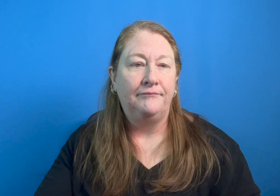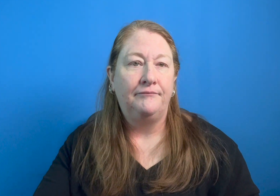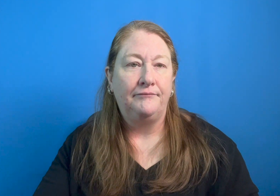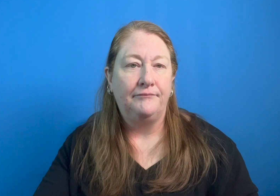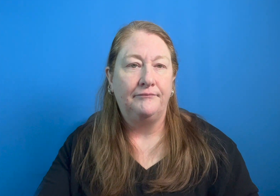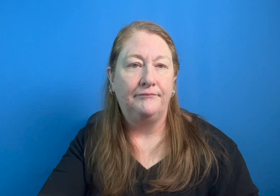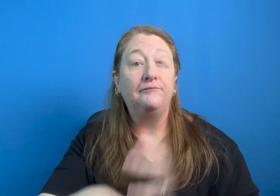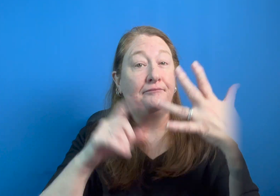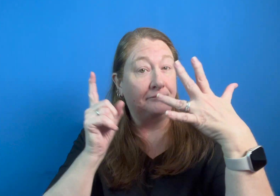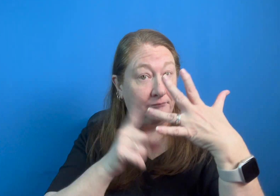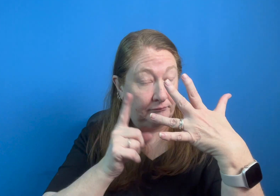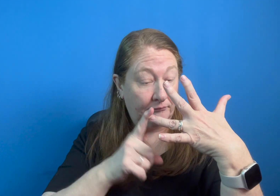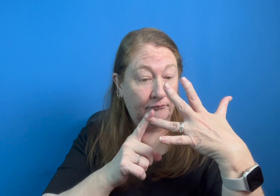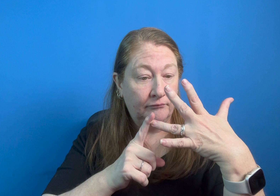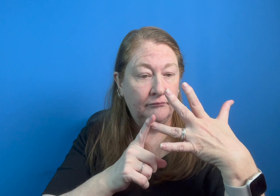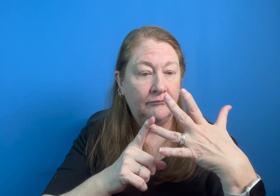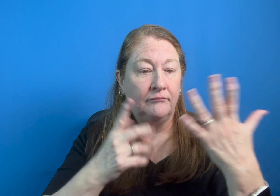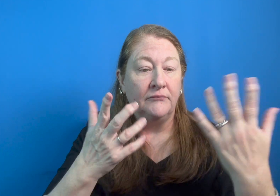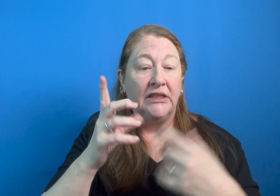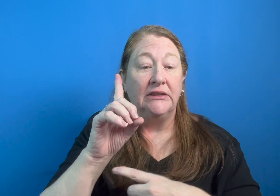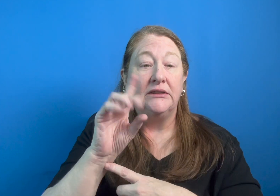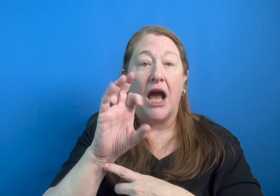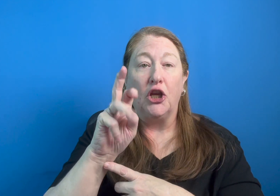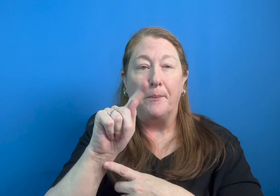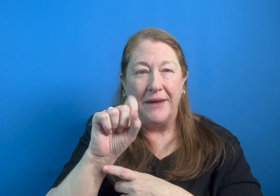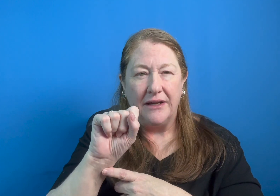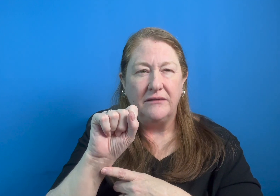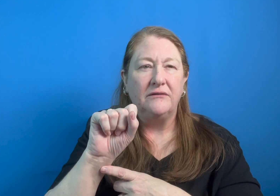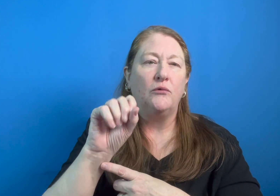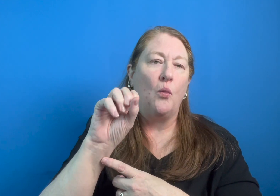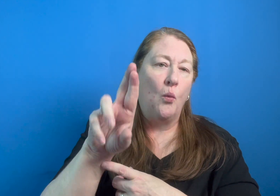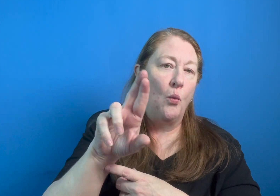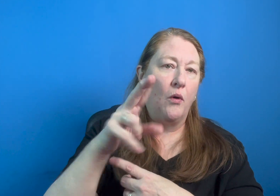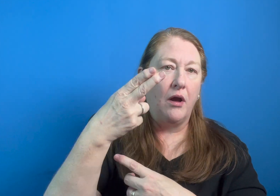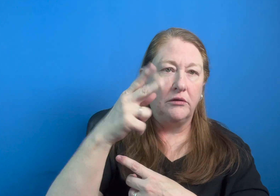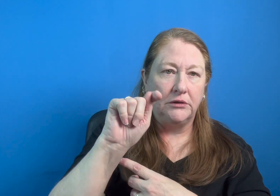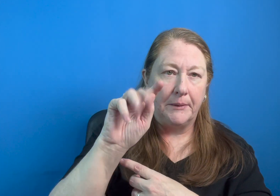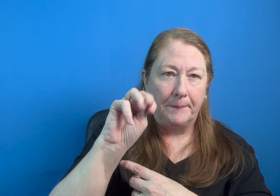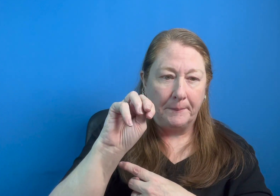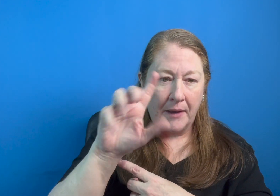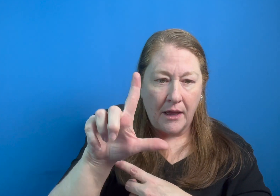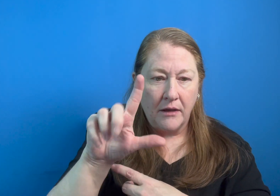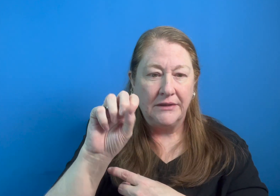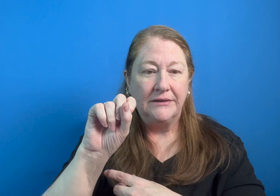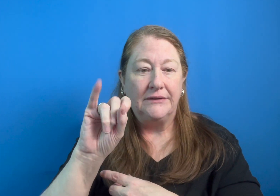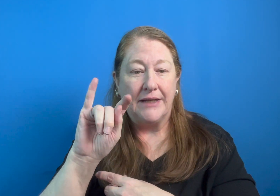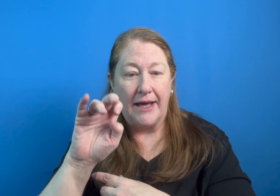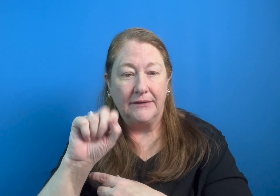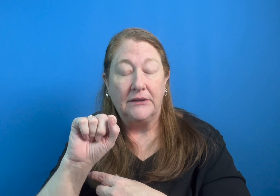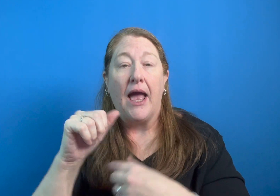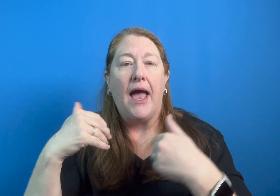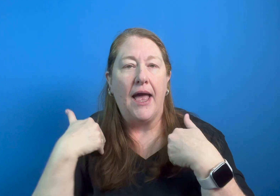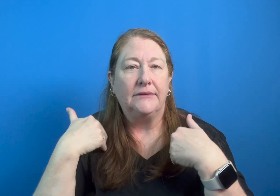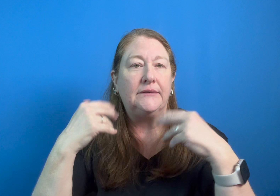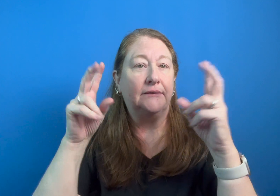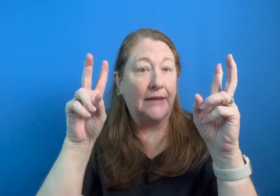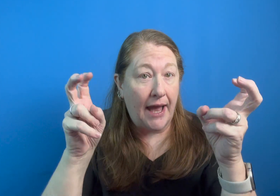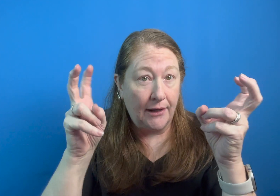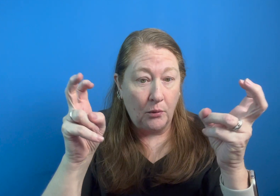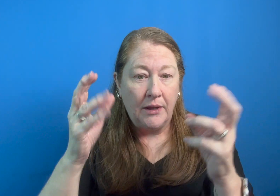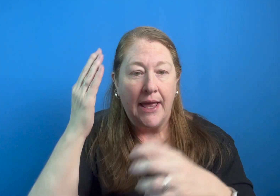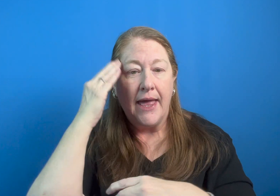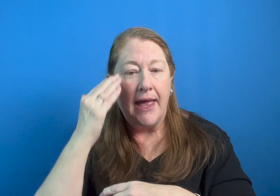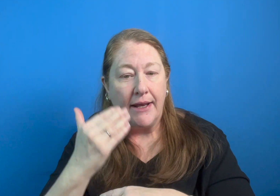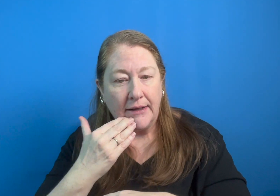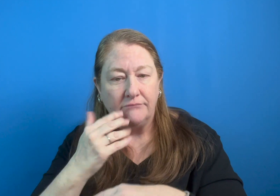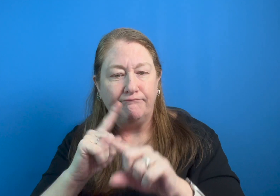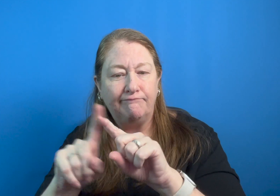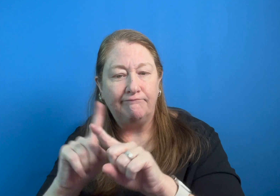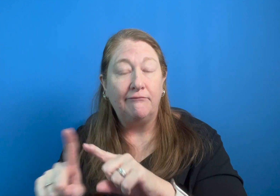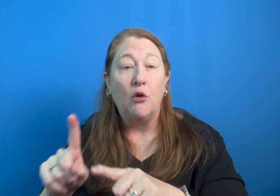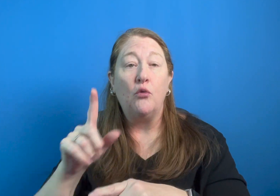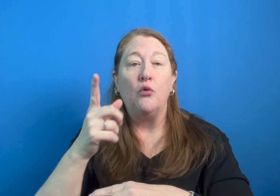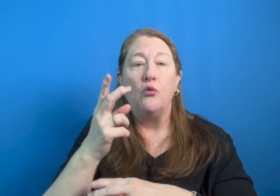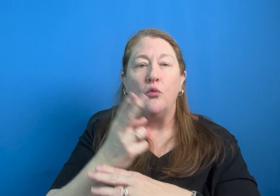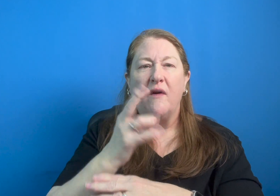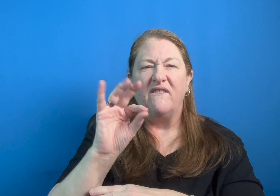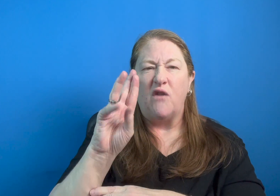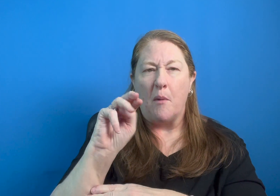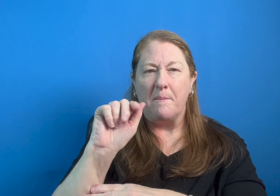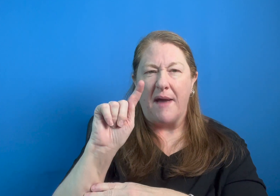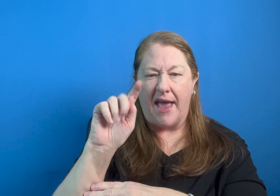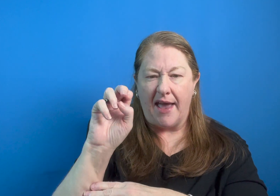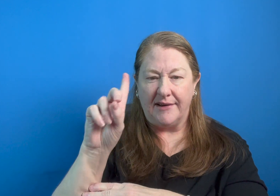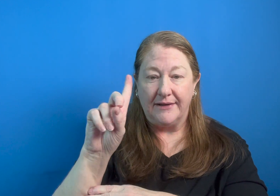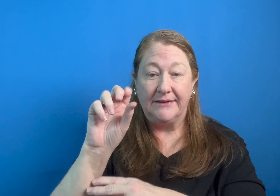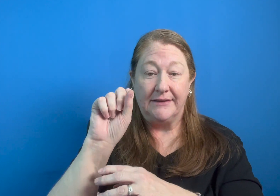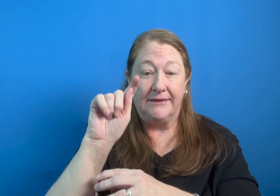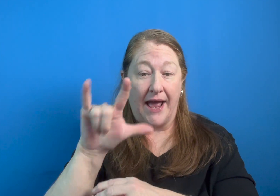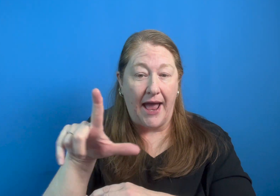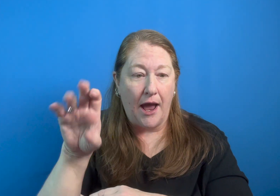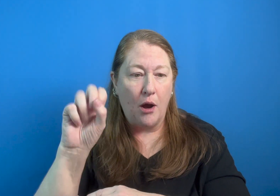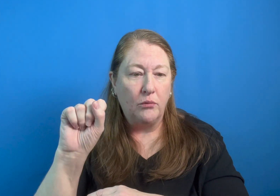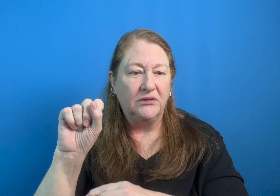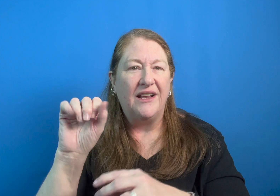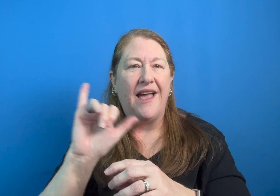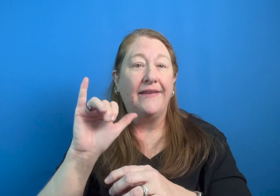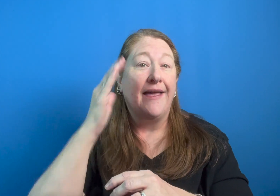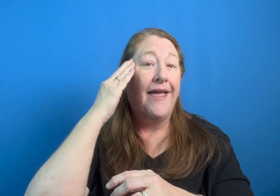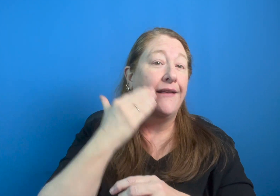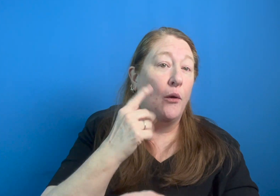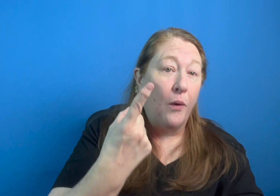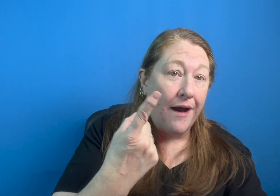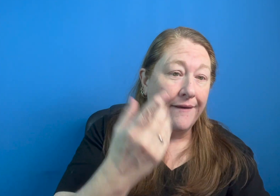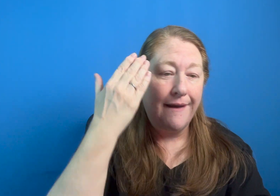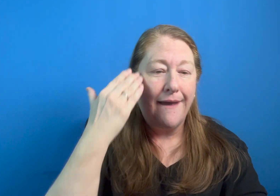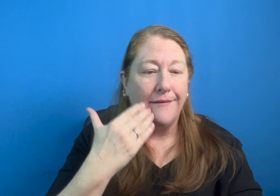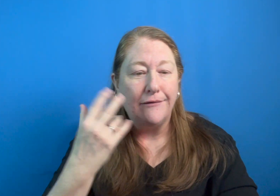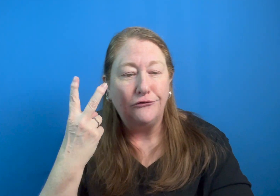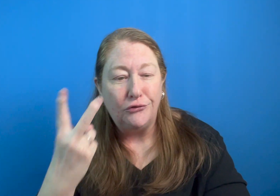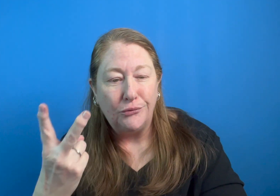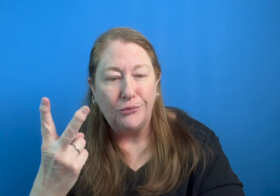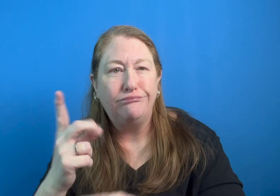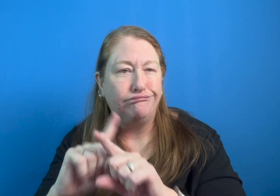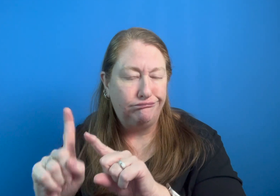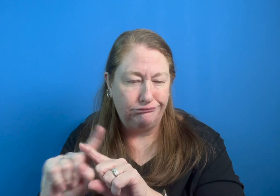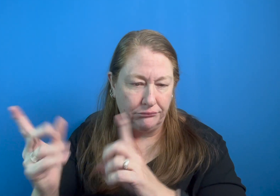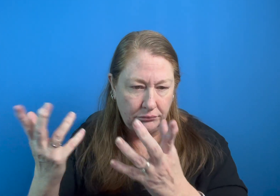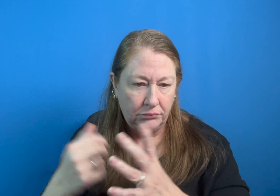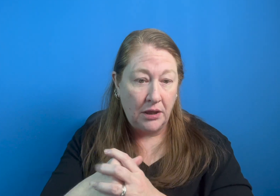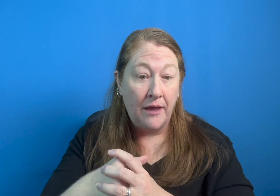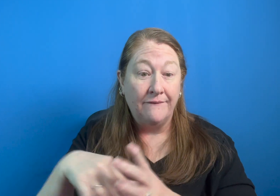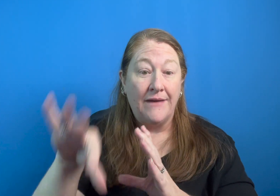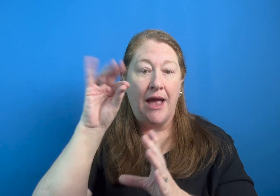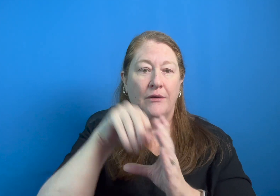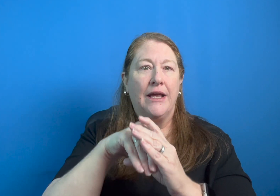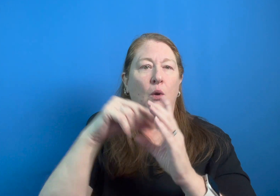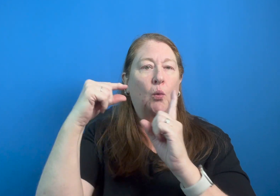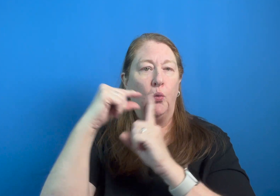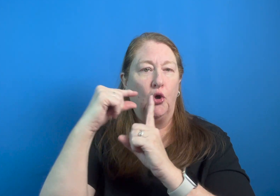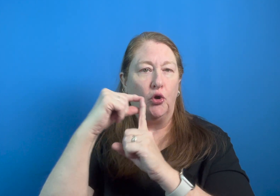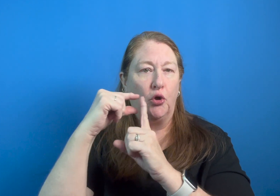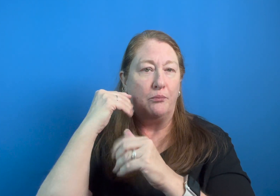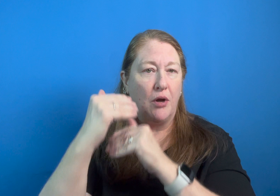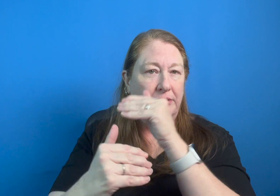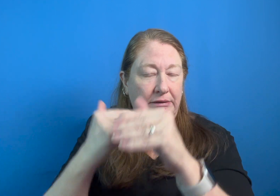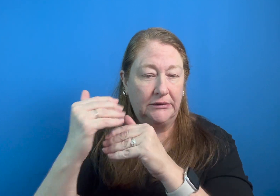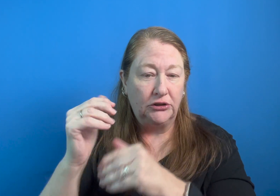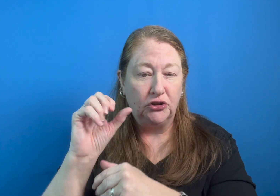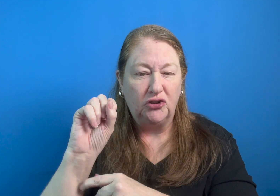4. Document or HTML titles, headings, etc., are formatted using styles (Heading 1, Heading 2, etc.) found in the word processing